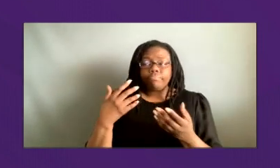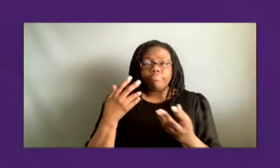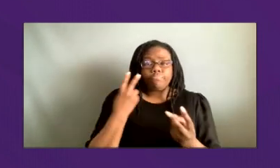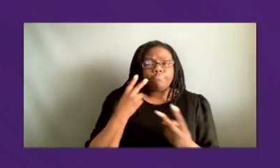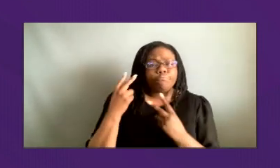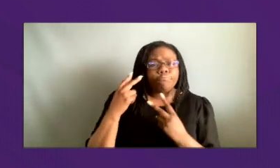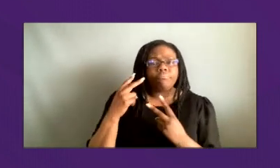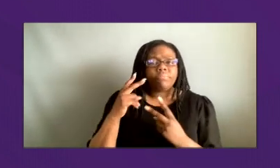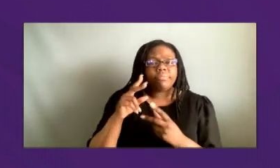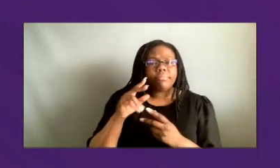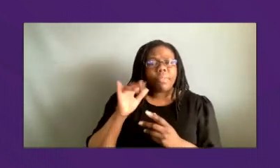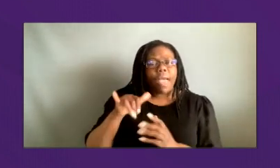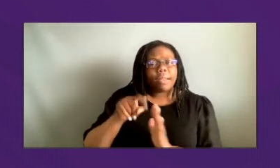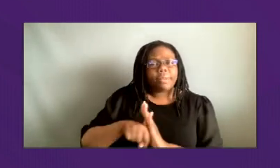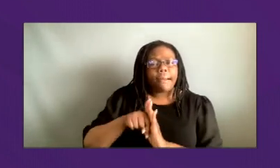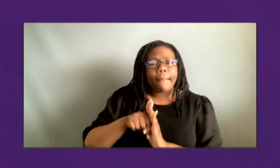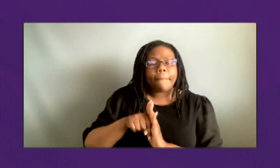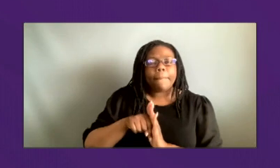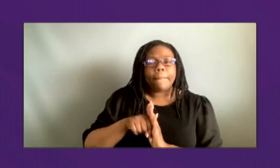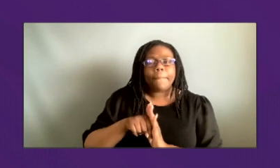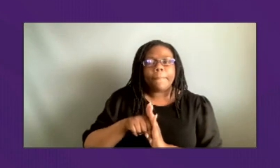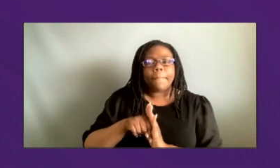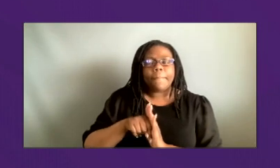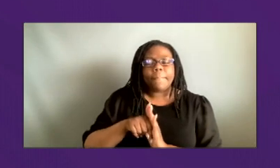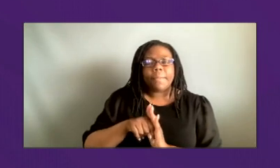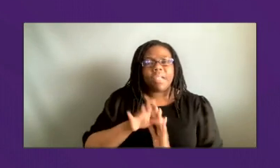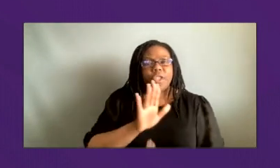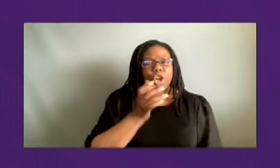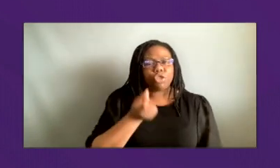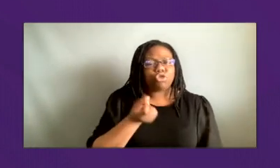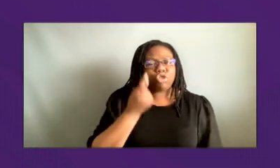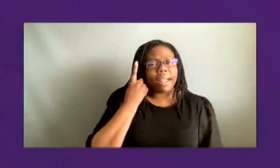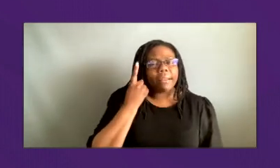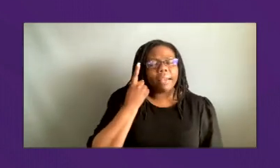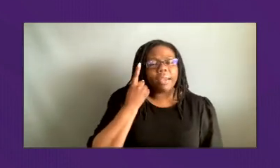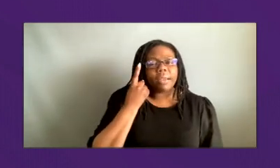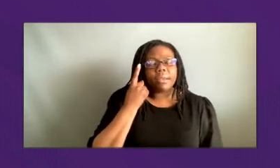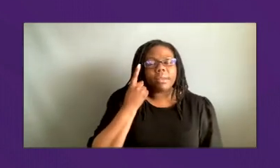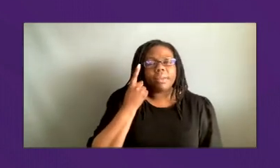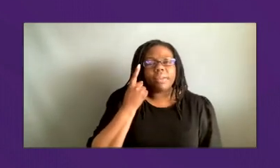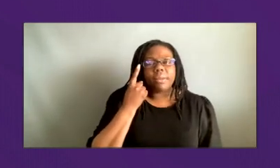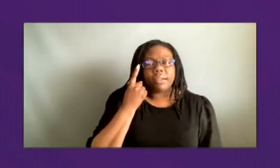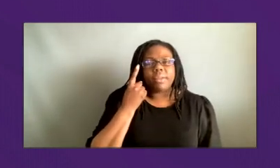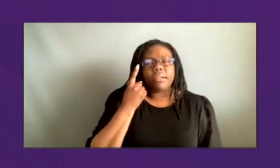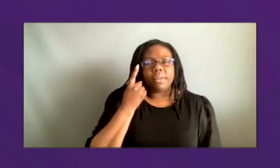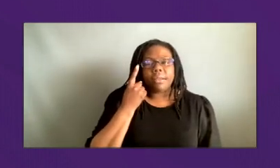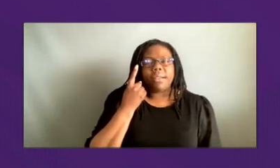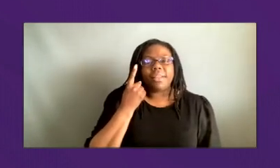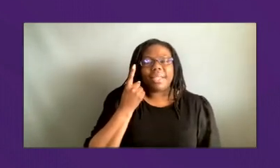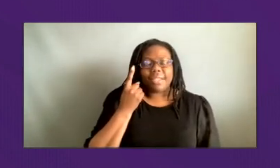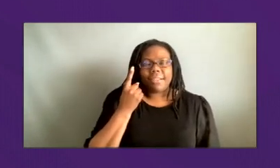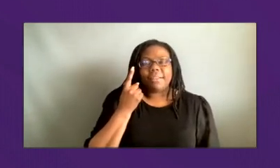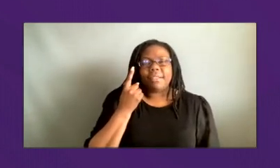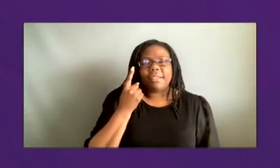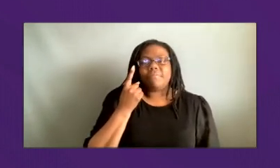Native nations that experienced and were targeted by the Indian Removal Act, we some of the stories